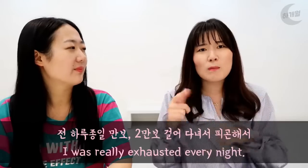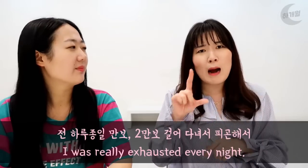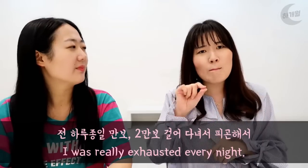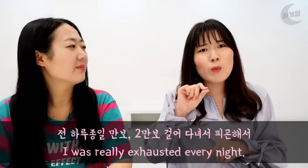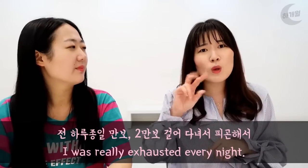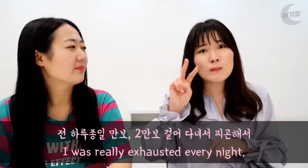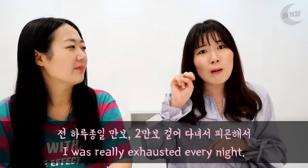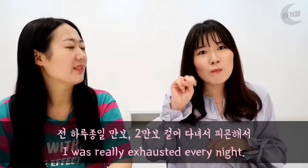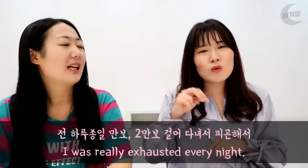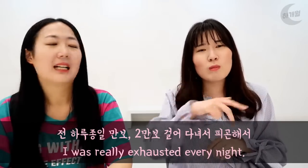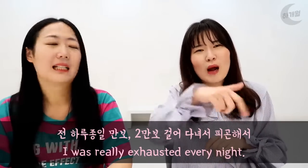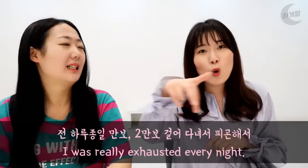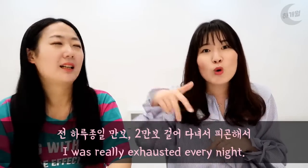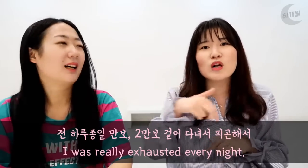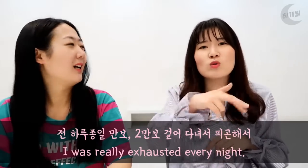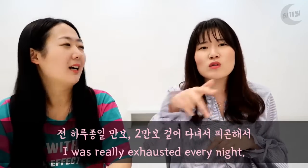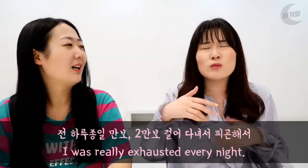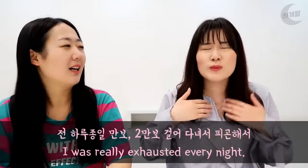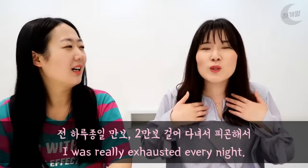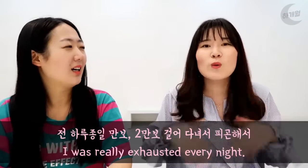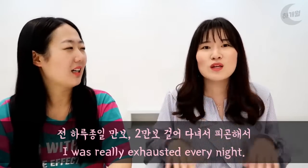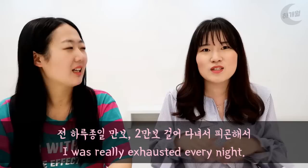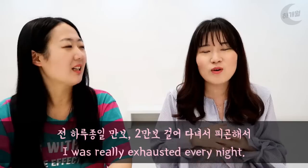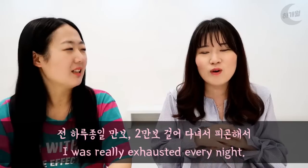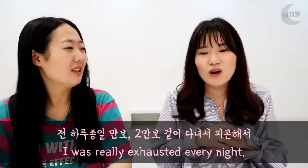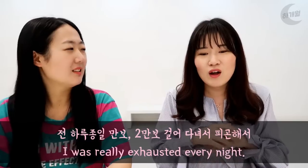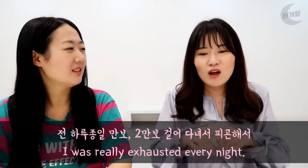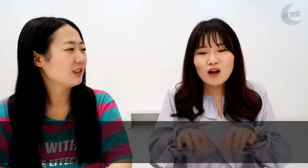I was really exhausted every night.